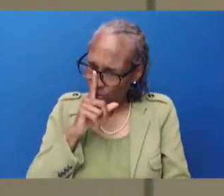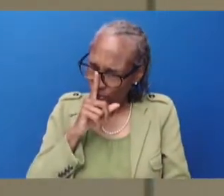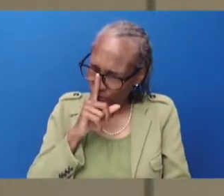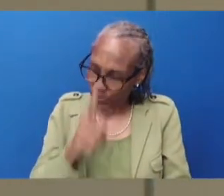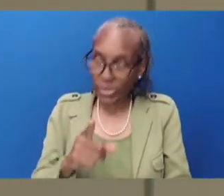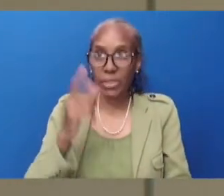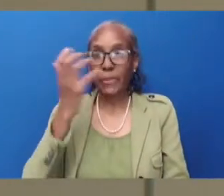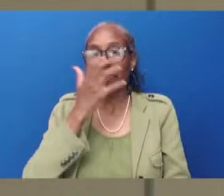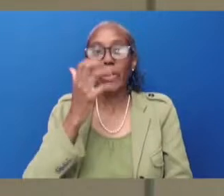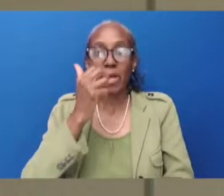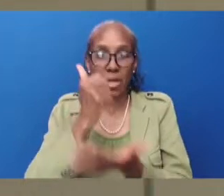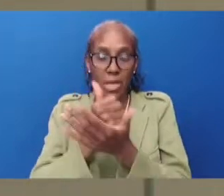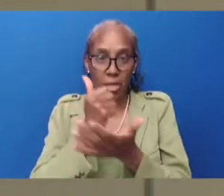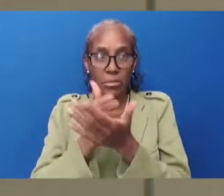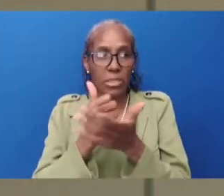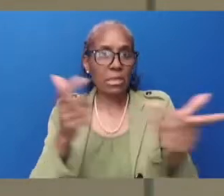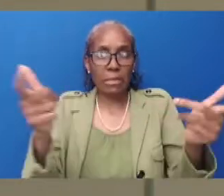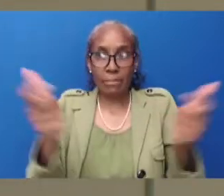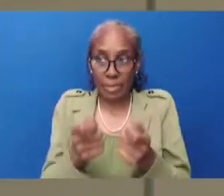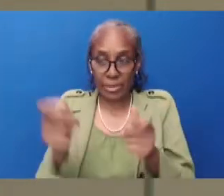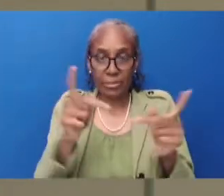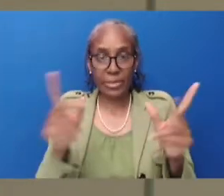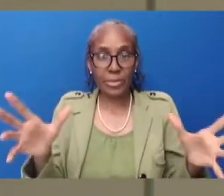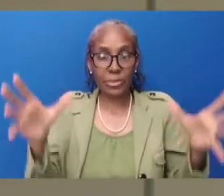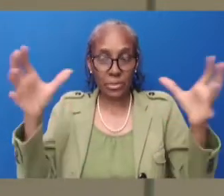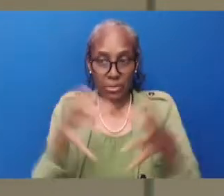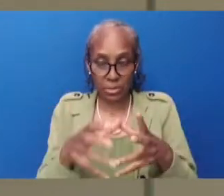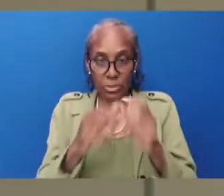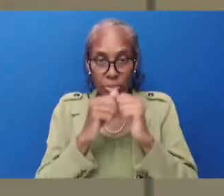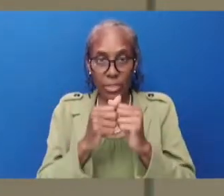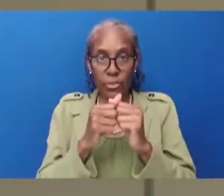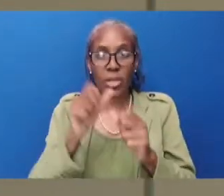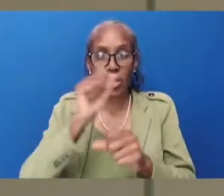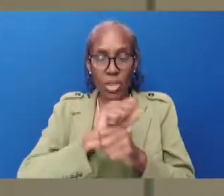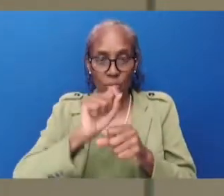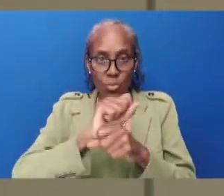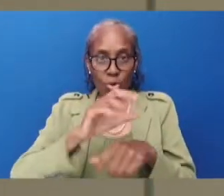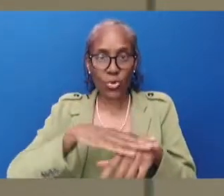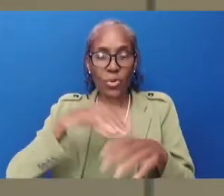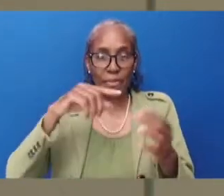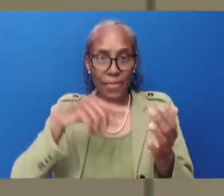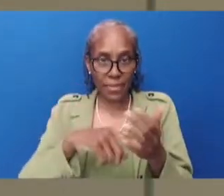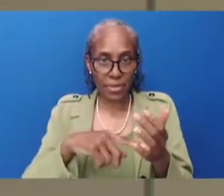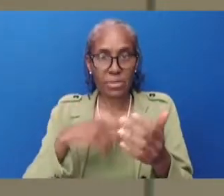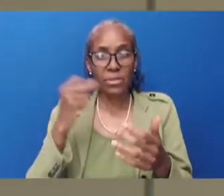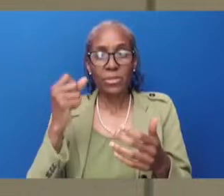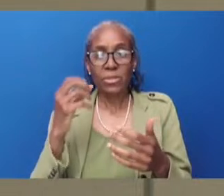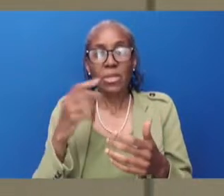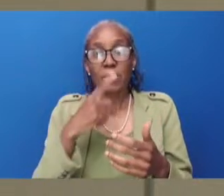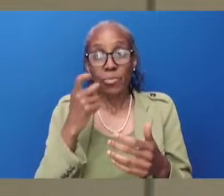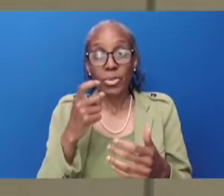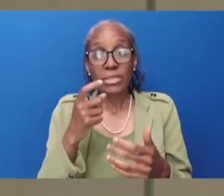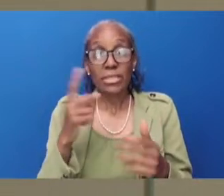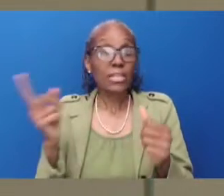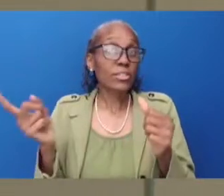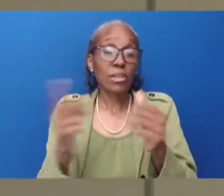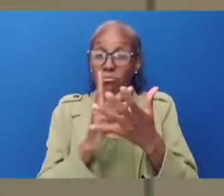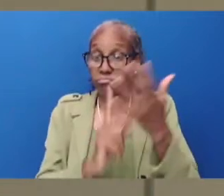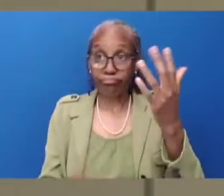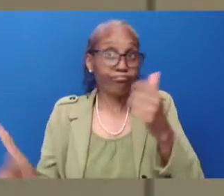THIS, LIKE, SHE HAS REALLY